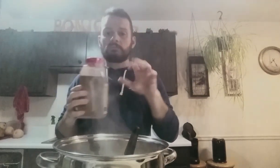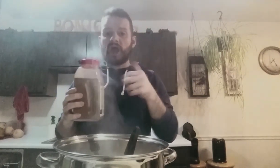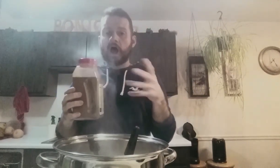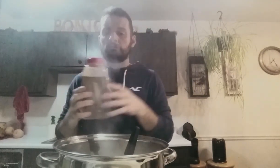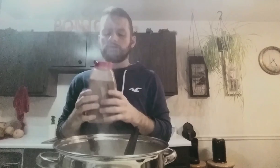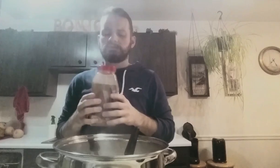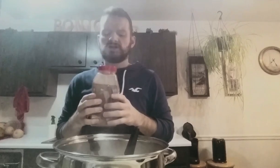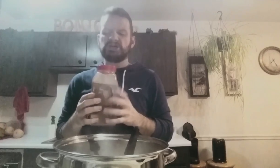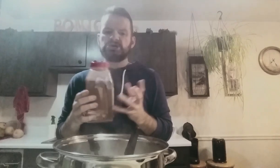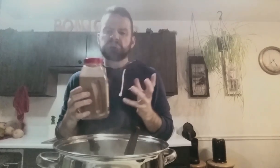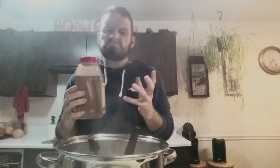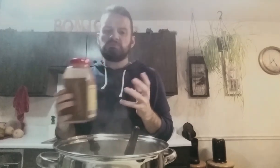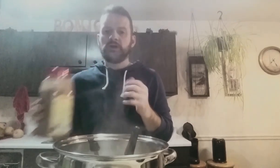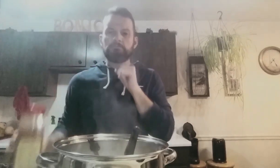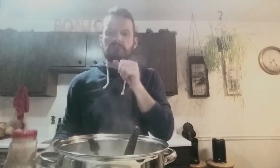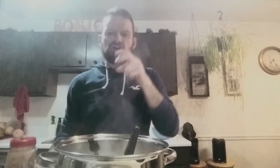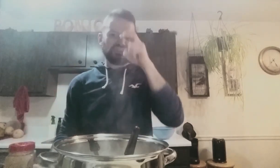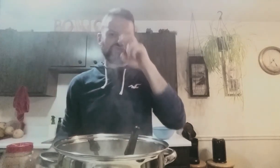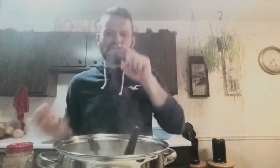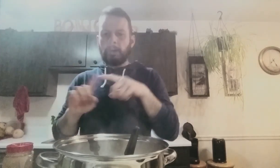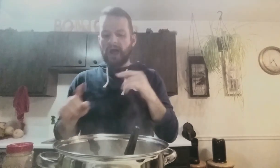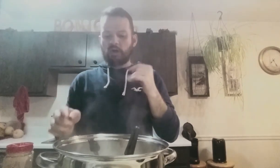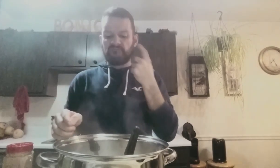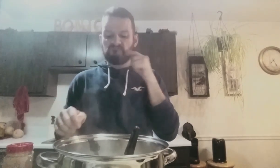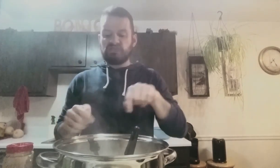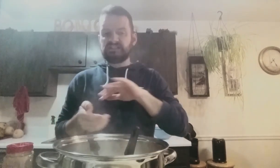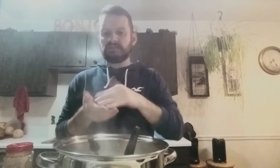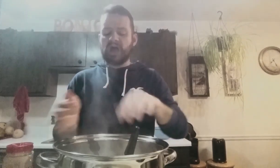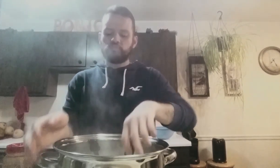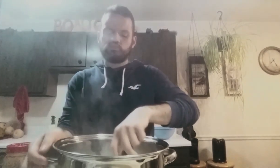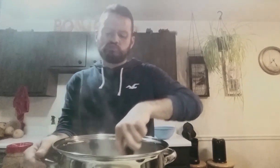How much? I'm not strict about this amount.